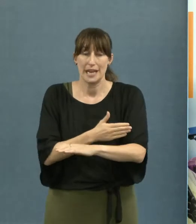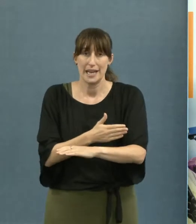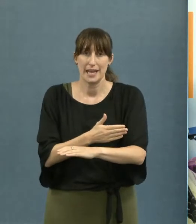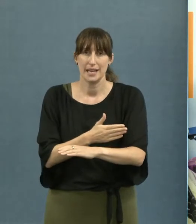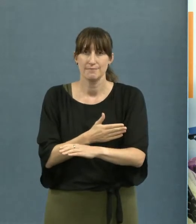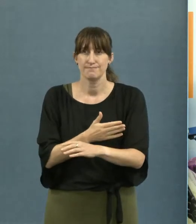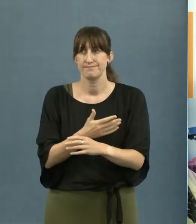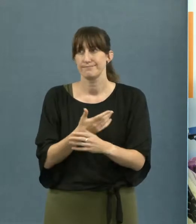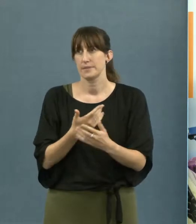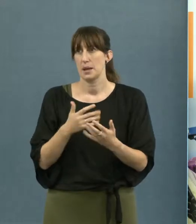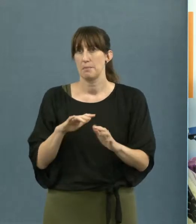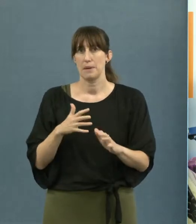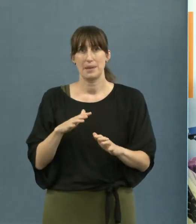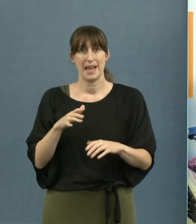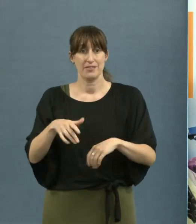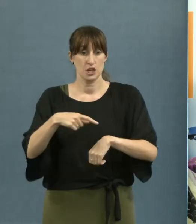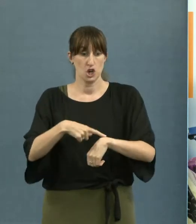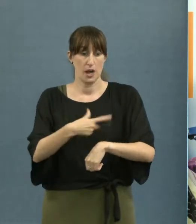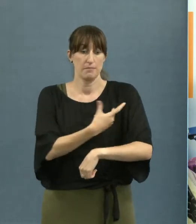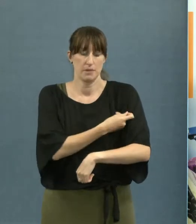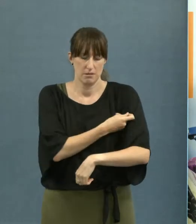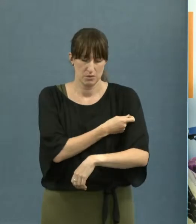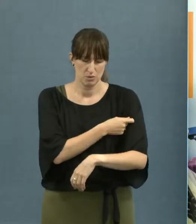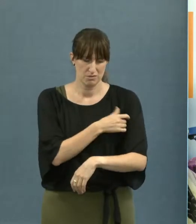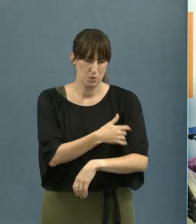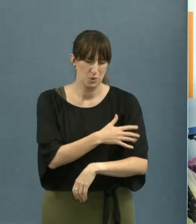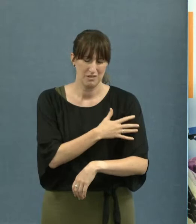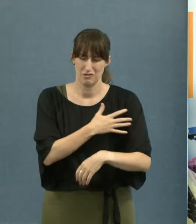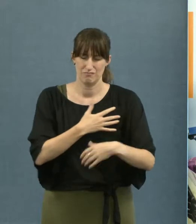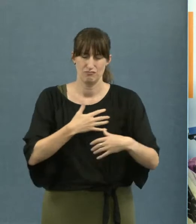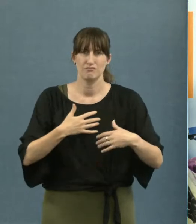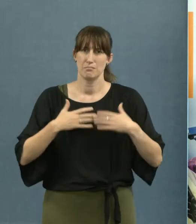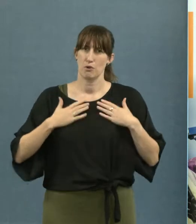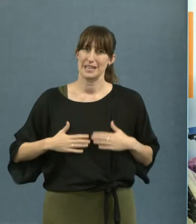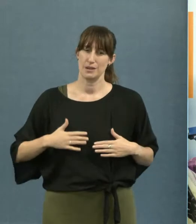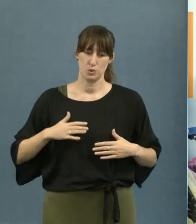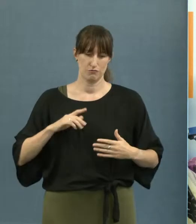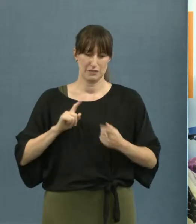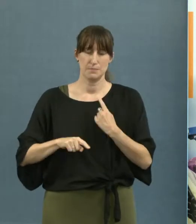few more sort of reactions at the time of the vaccine. Again,